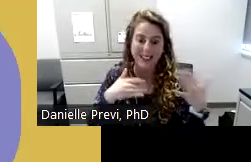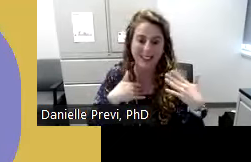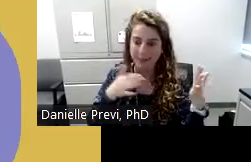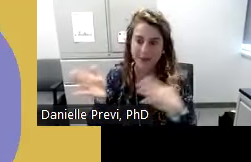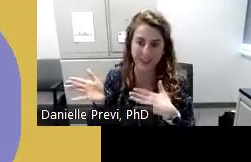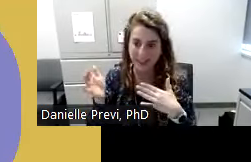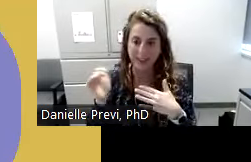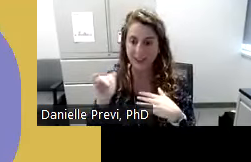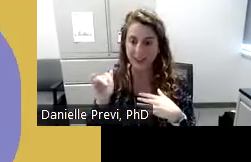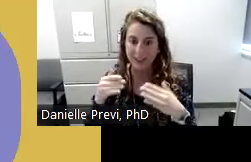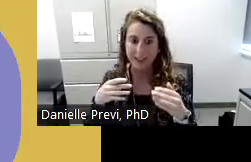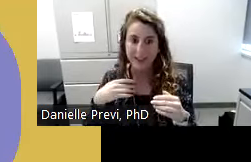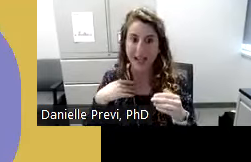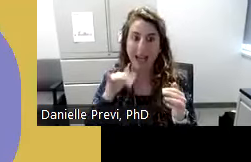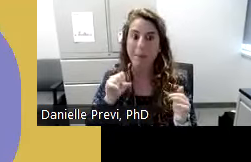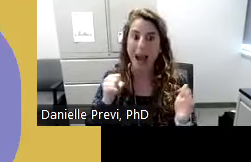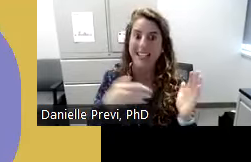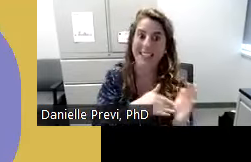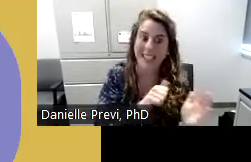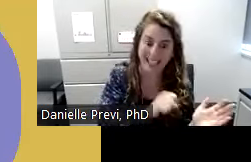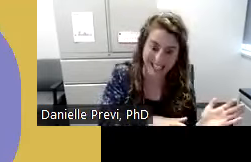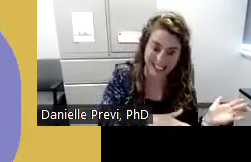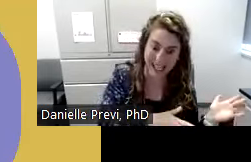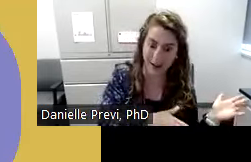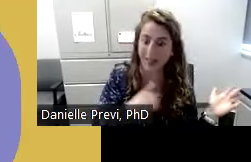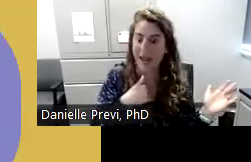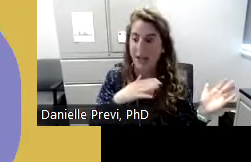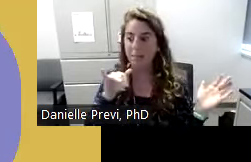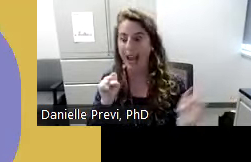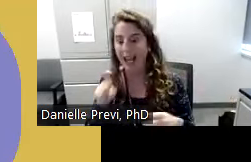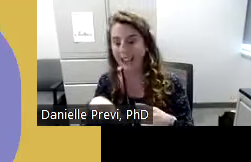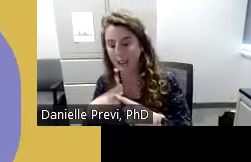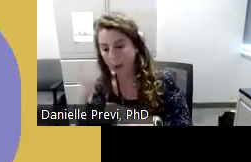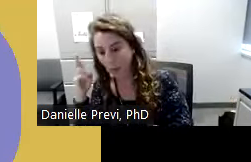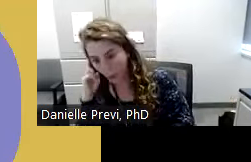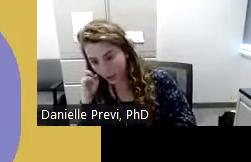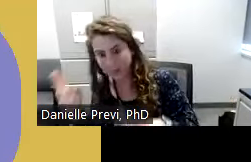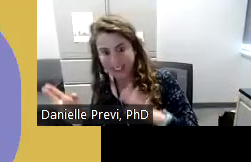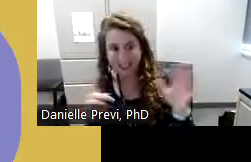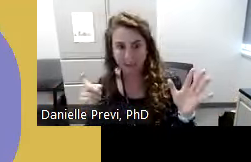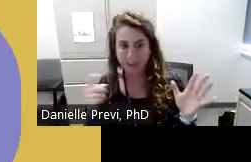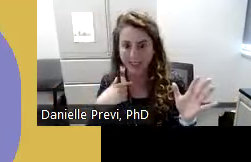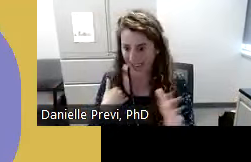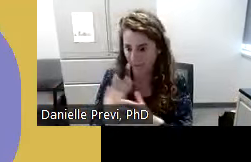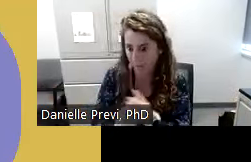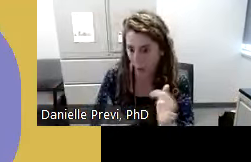know definitely in myself I am biased. I've been biased against ASL, I've been biased